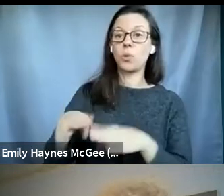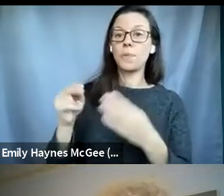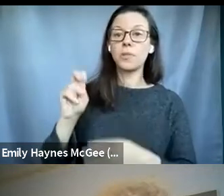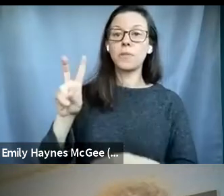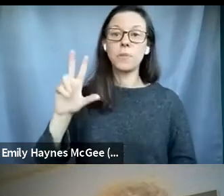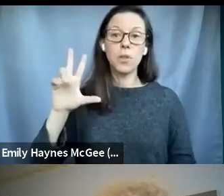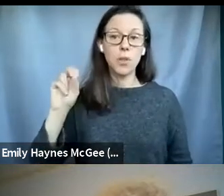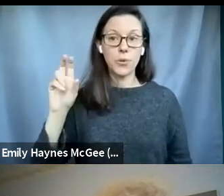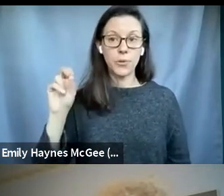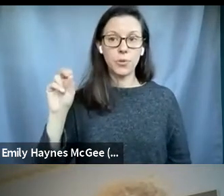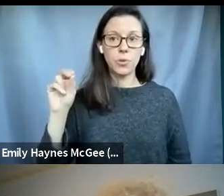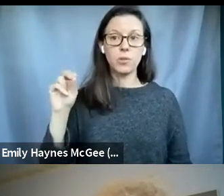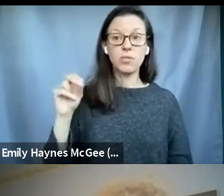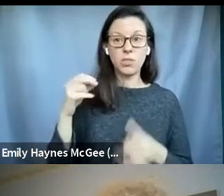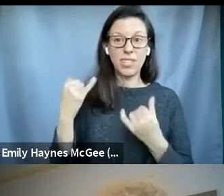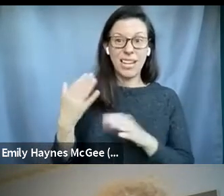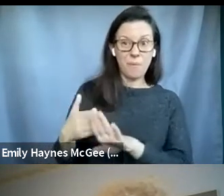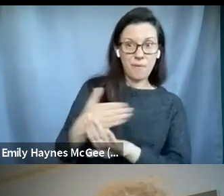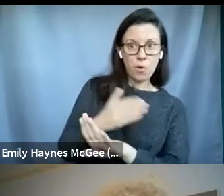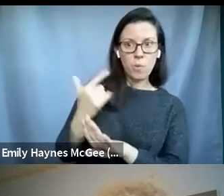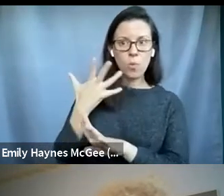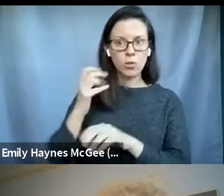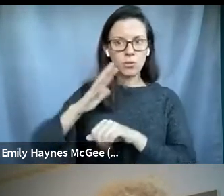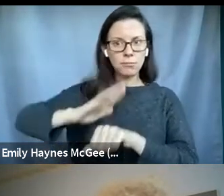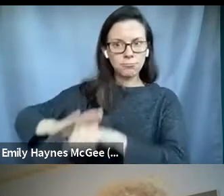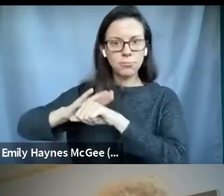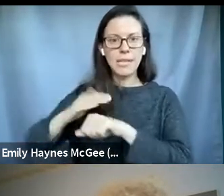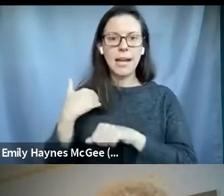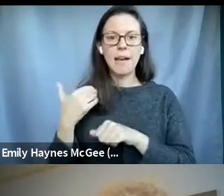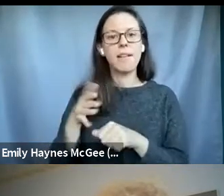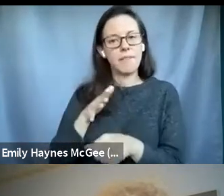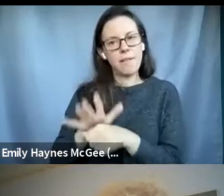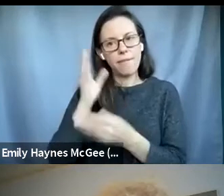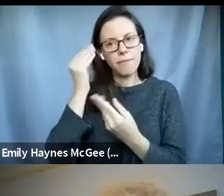So we're a little bit before that because we wanted to give you all ample information in time.